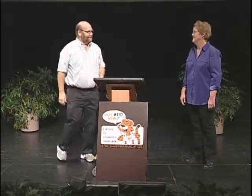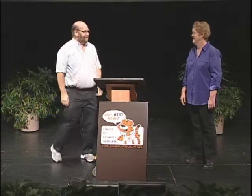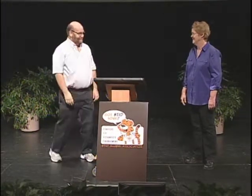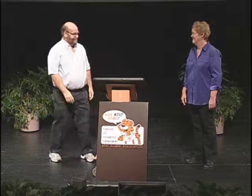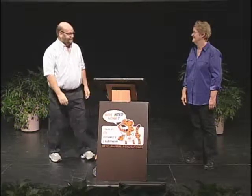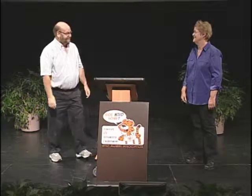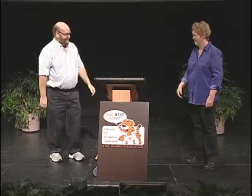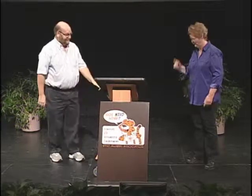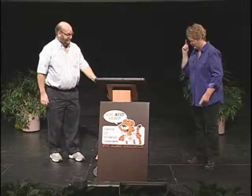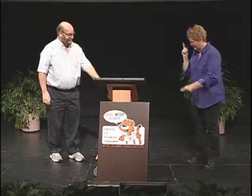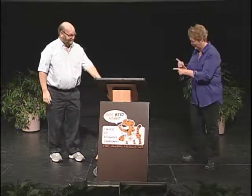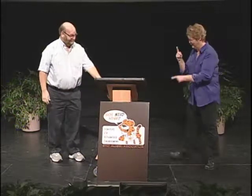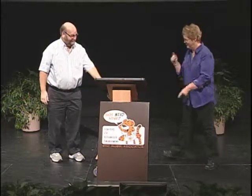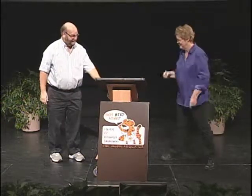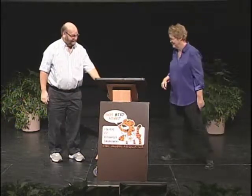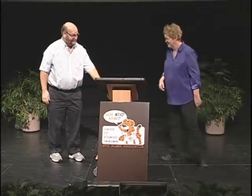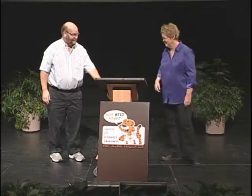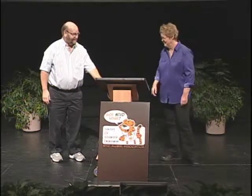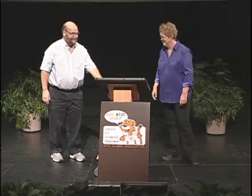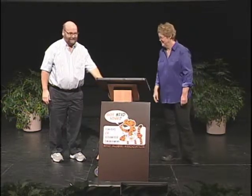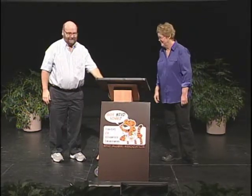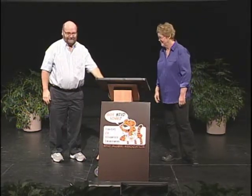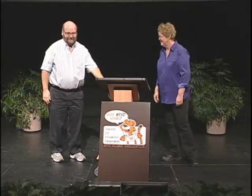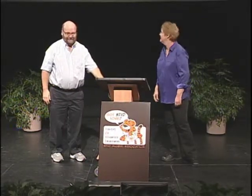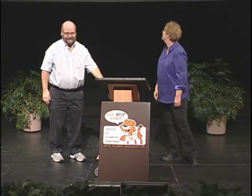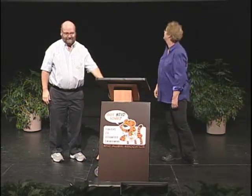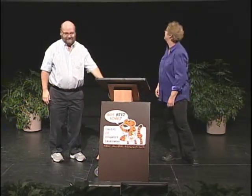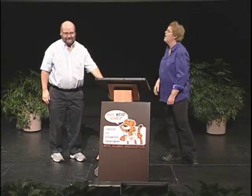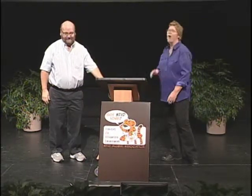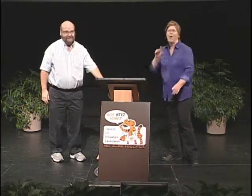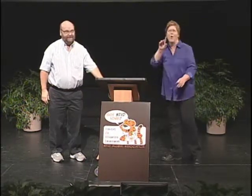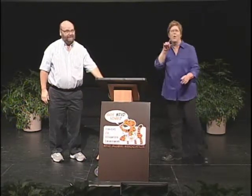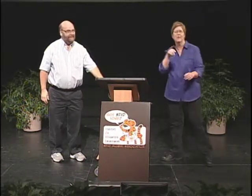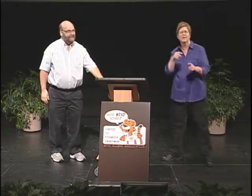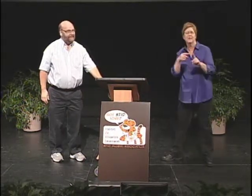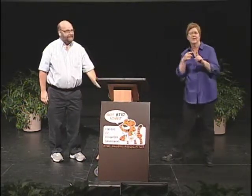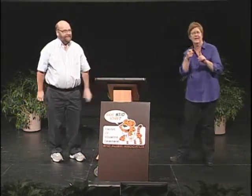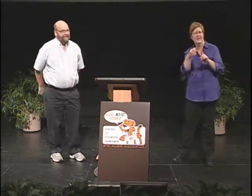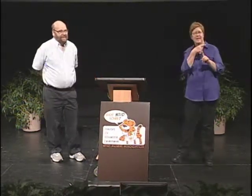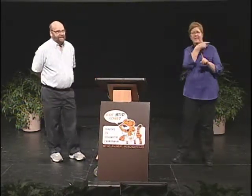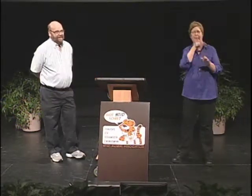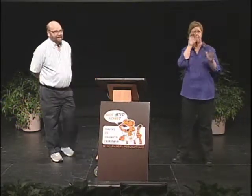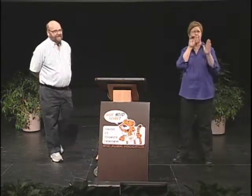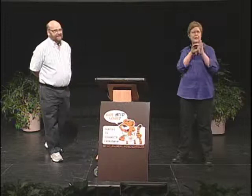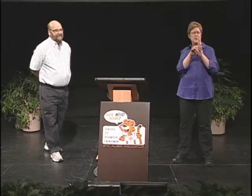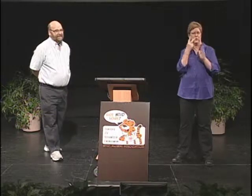but these tidbits of information hold rich memories for all of the alums. So true.